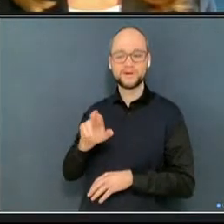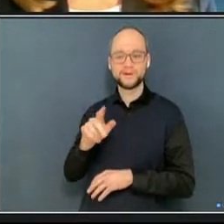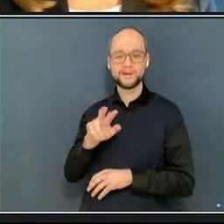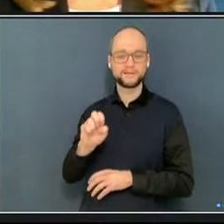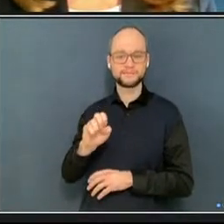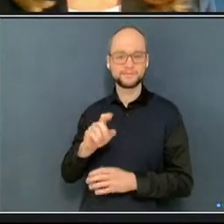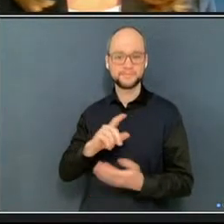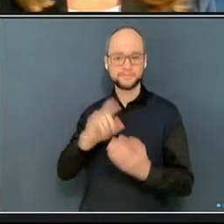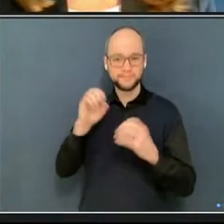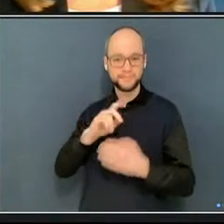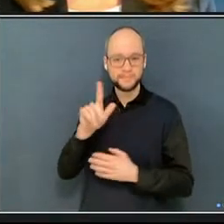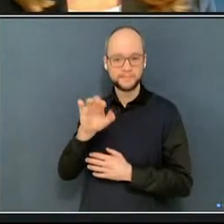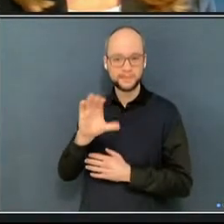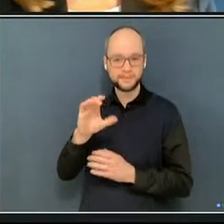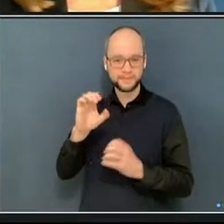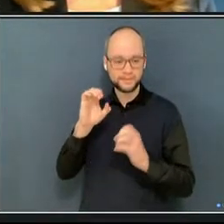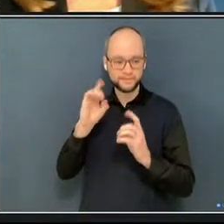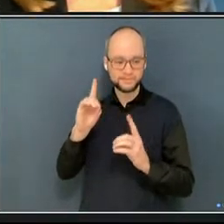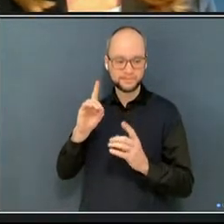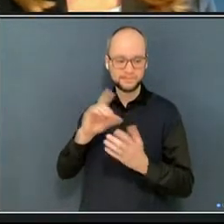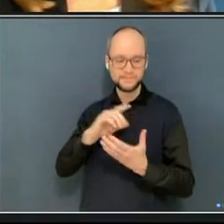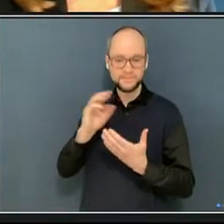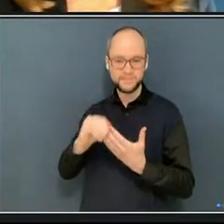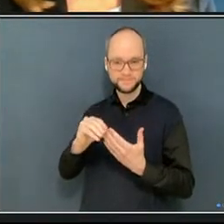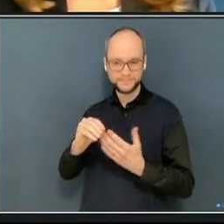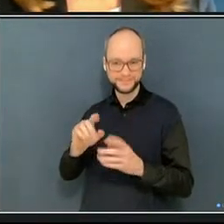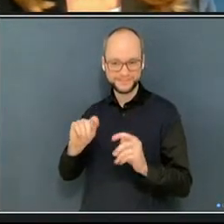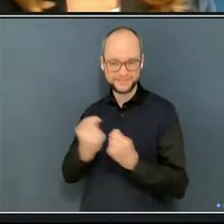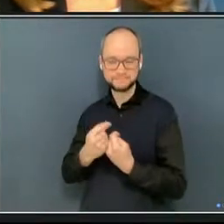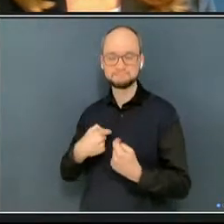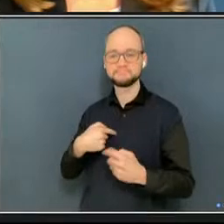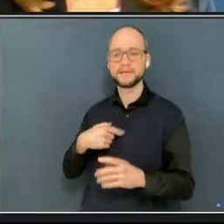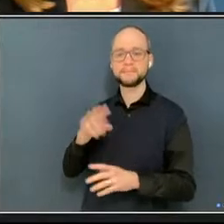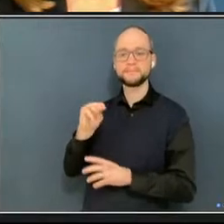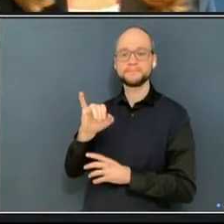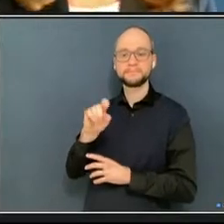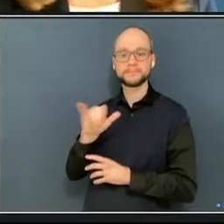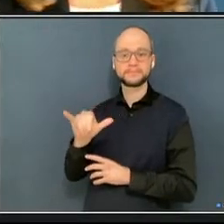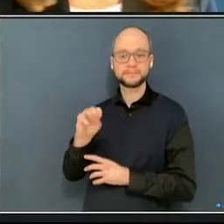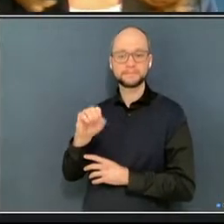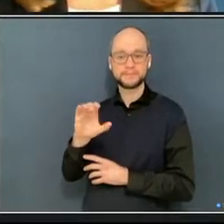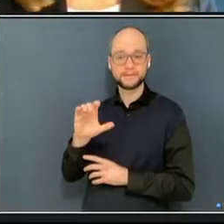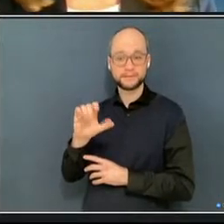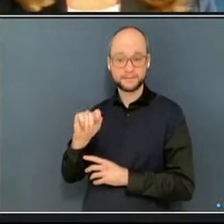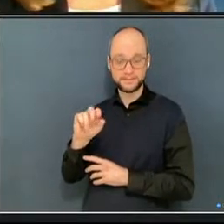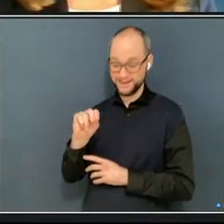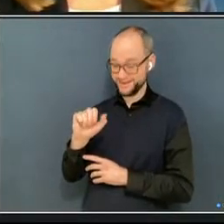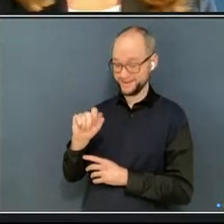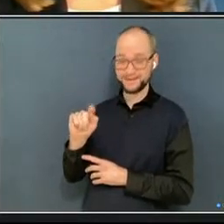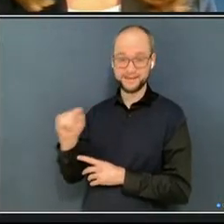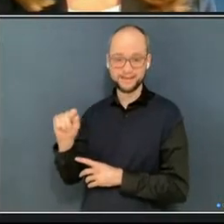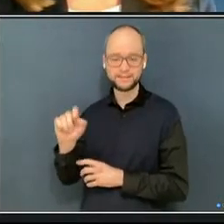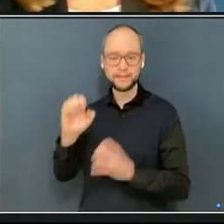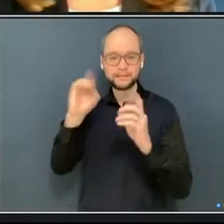McNatt and I'm an education specialist in Washington D.C. Welcome to the April National